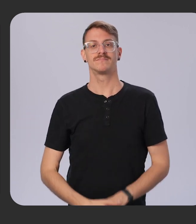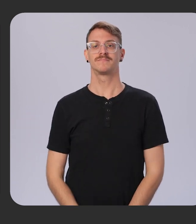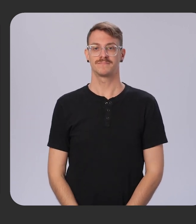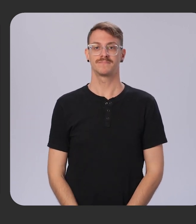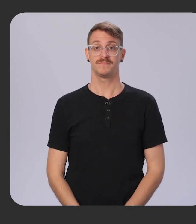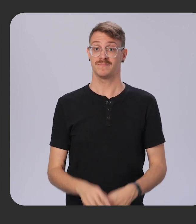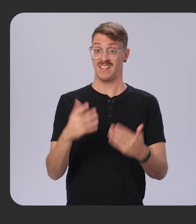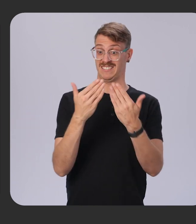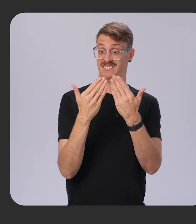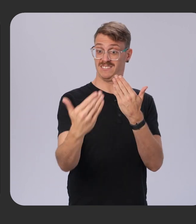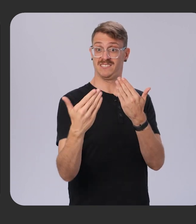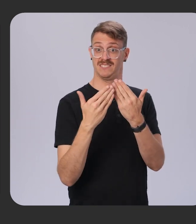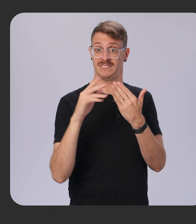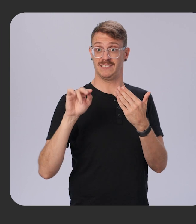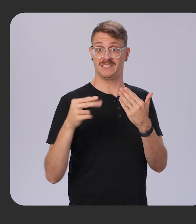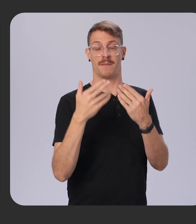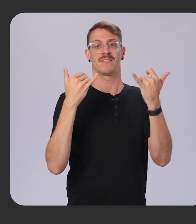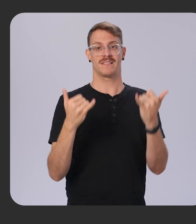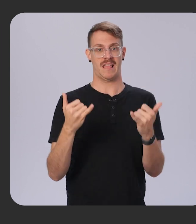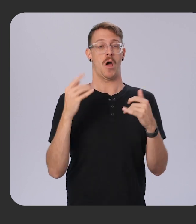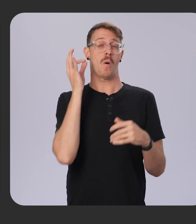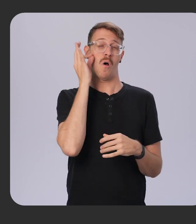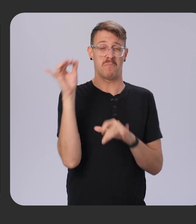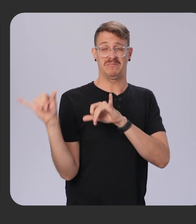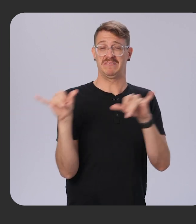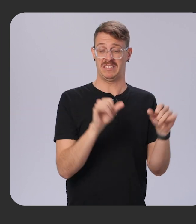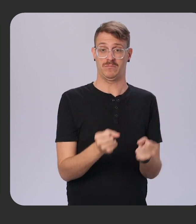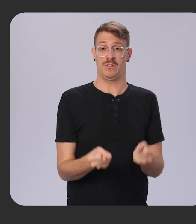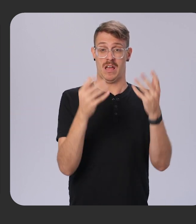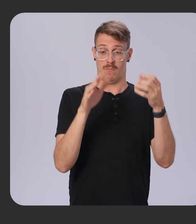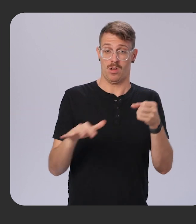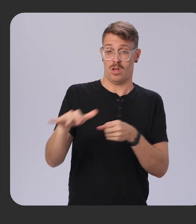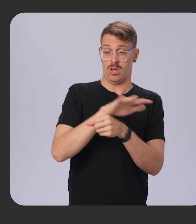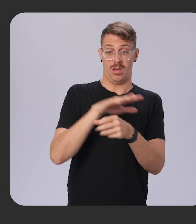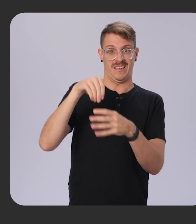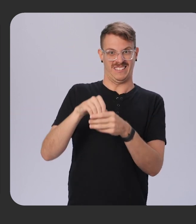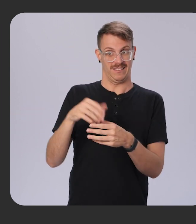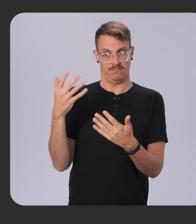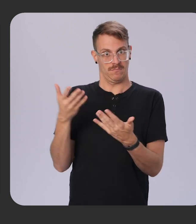Depth coverage is now comparable to the amount of coverage in dedicated depth hardware.